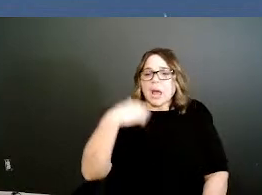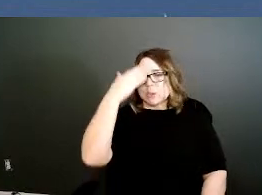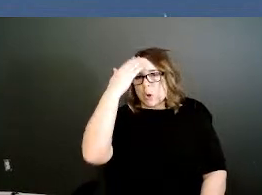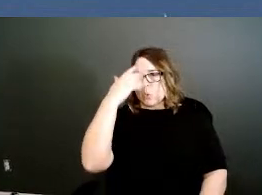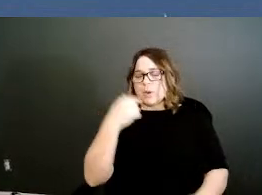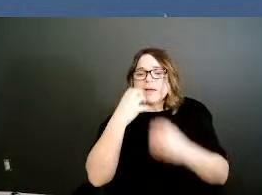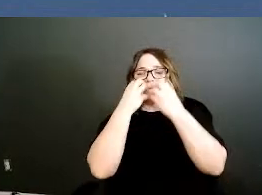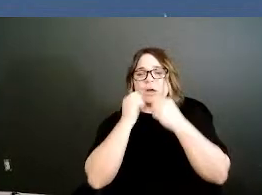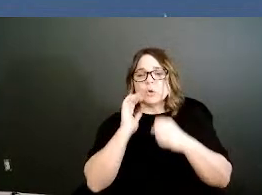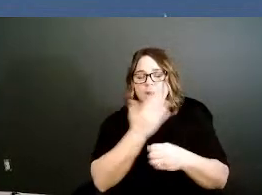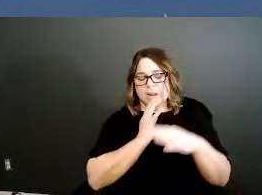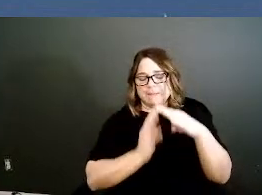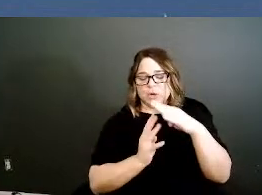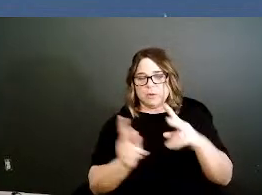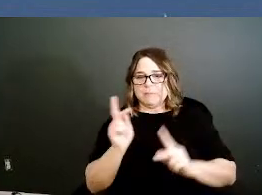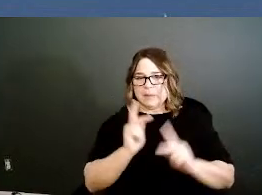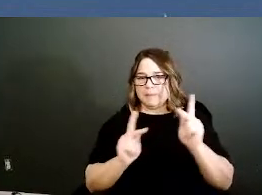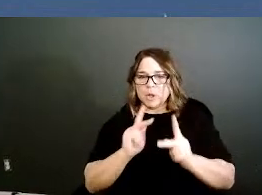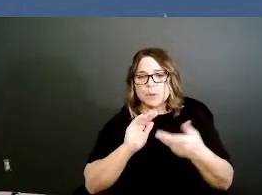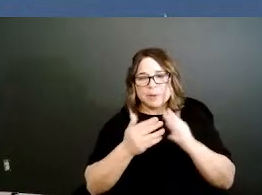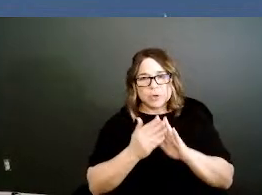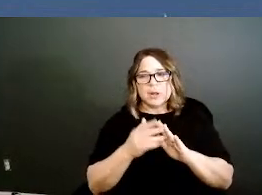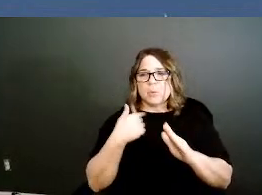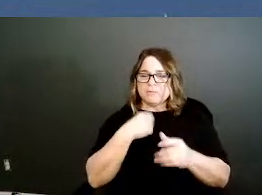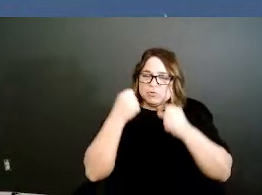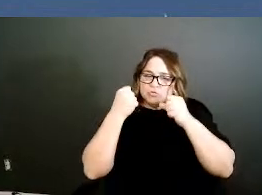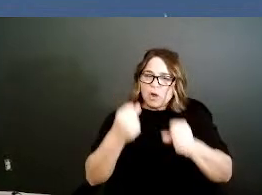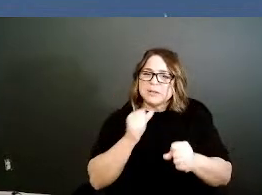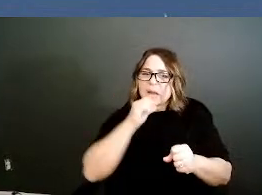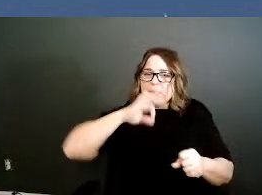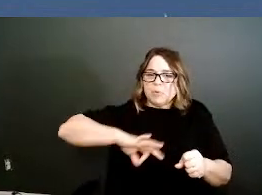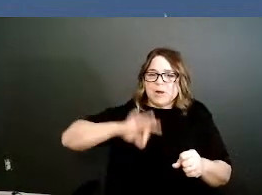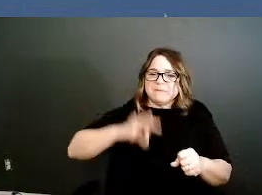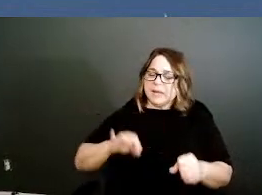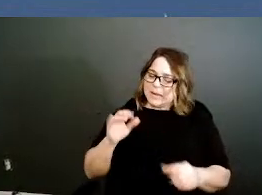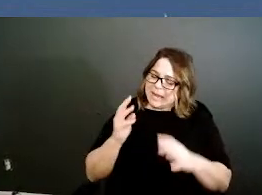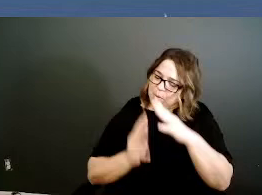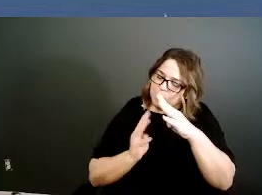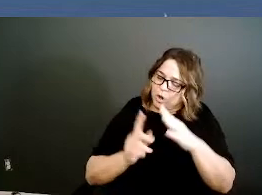IMMIGRANT COMMUNITY. WE KNOW WHEN WE HAVE LEGAL SUPPORT REPRESENTATION,